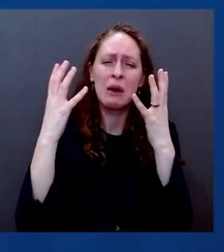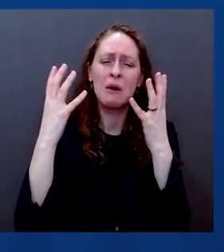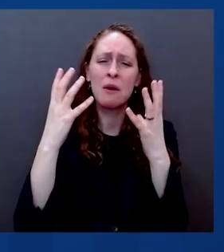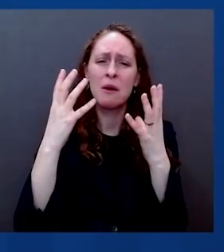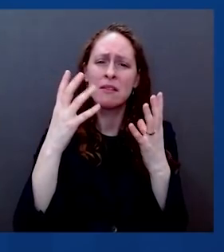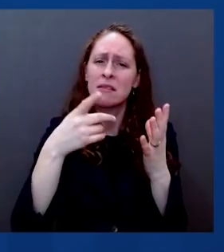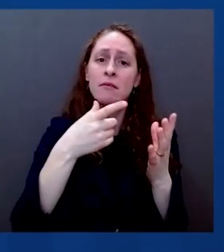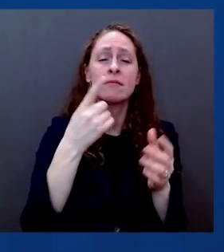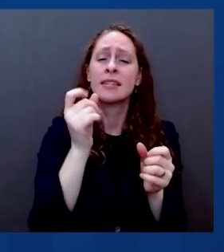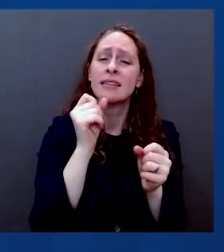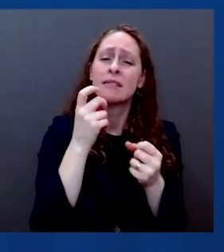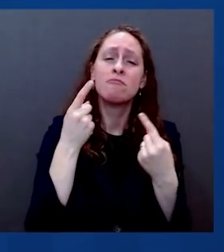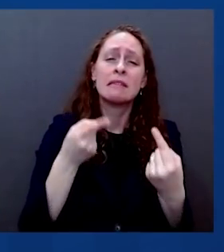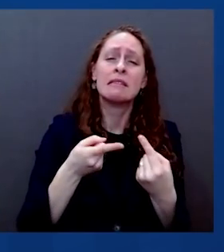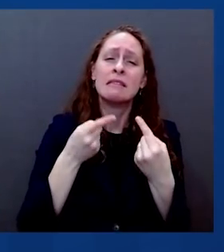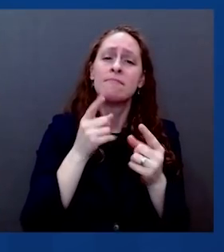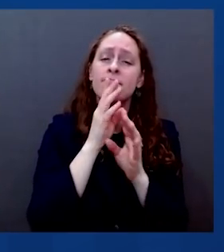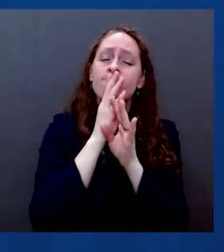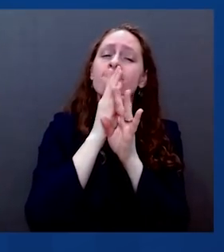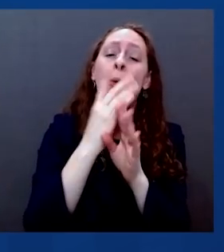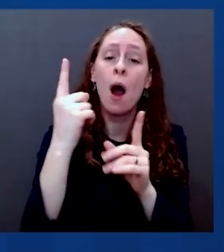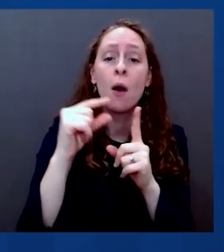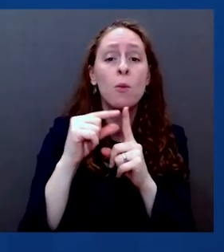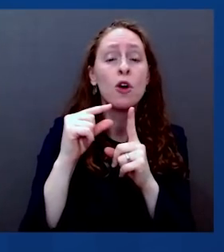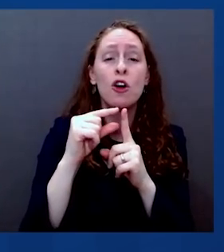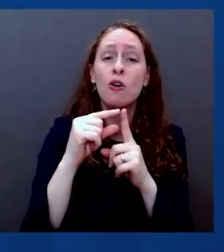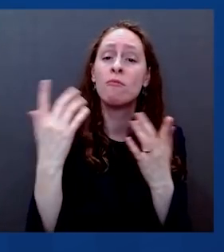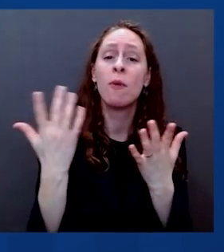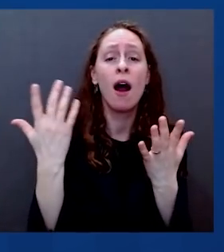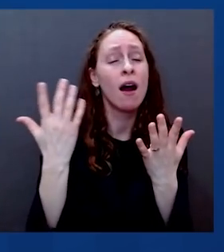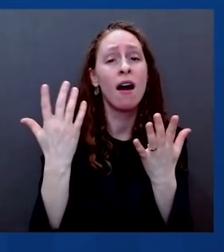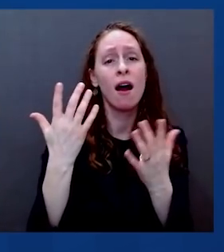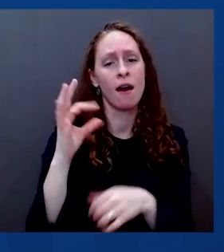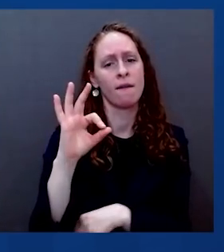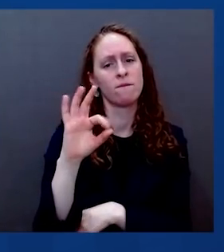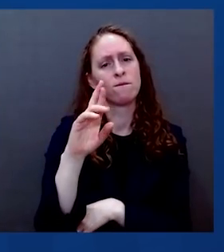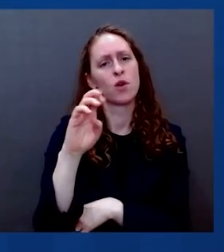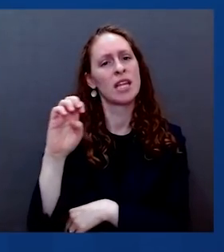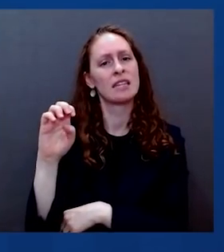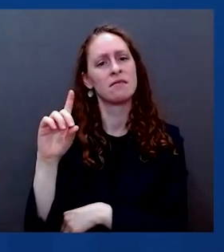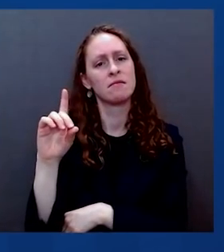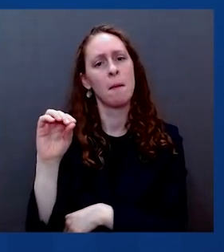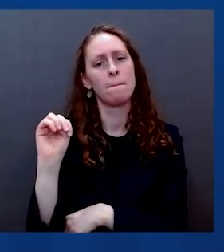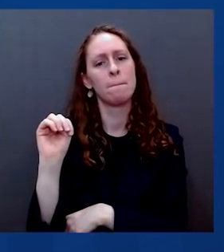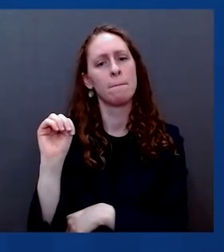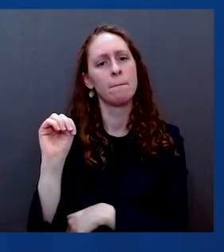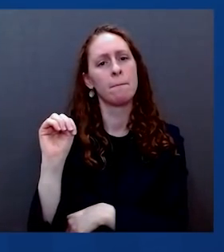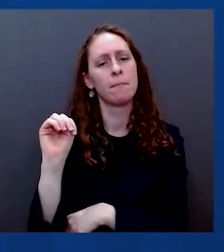"Freedom" -- the only word she whispered. After nearly 250 years since our founding,